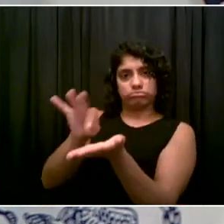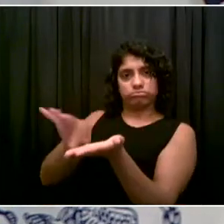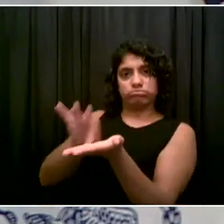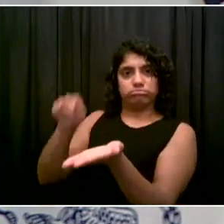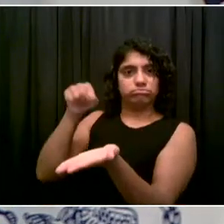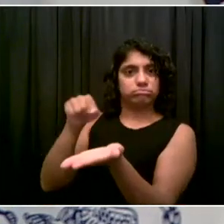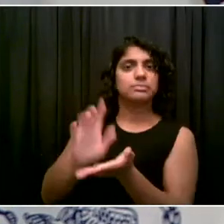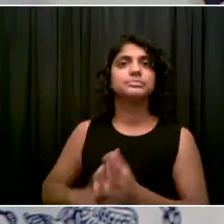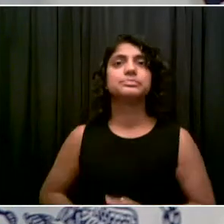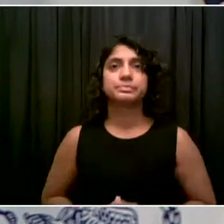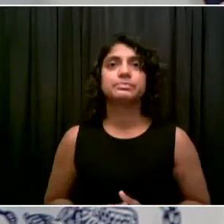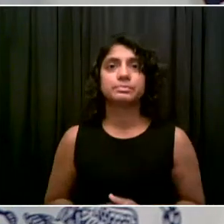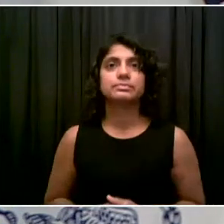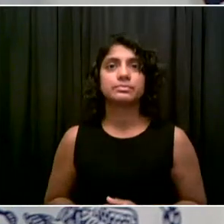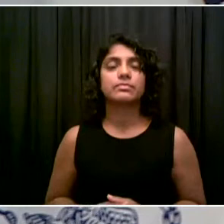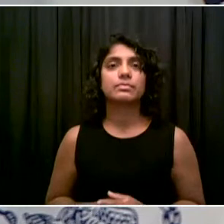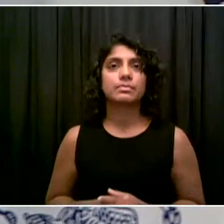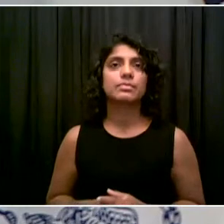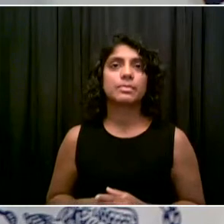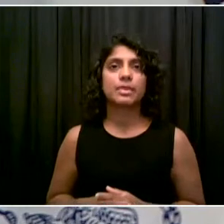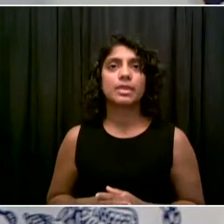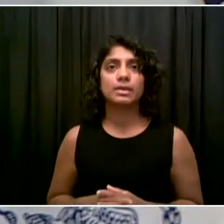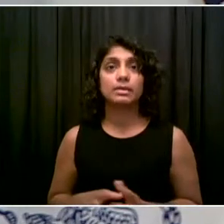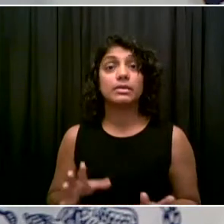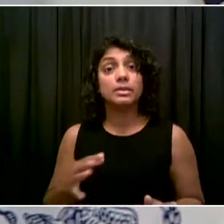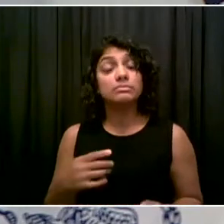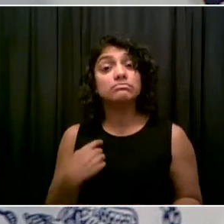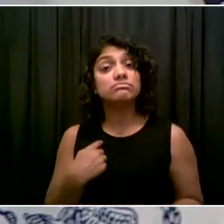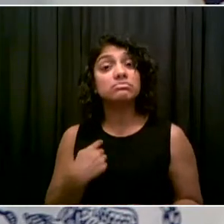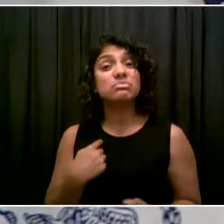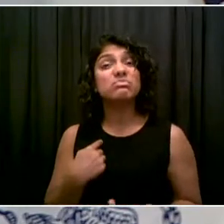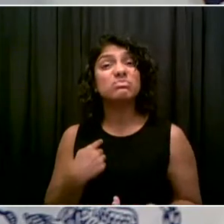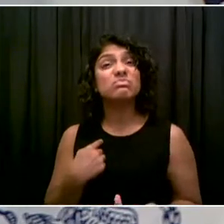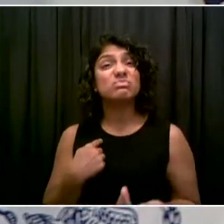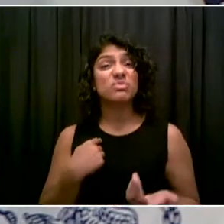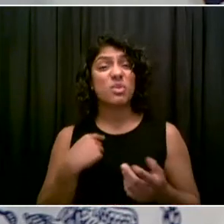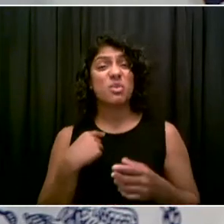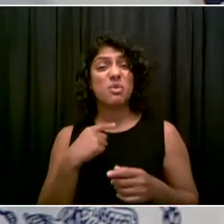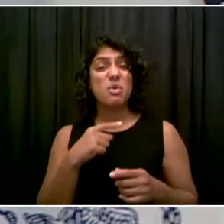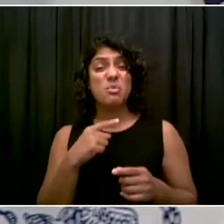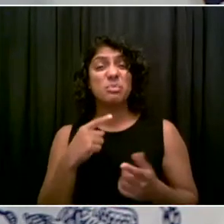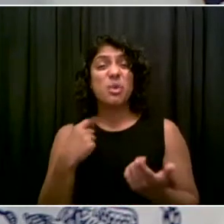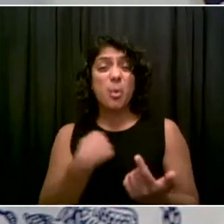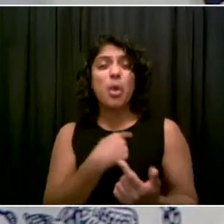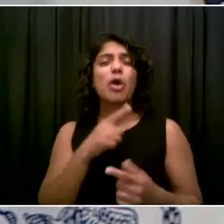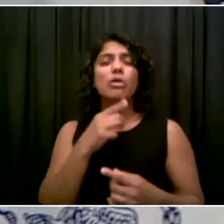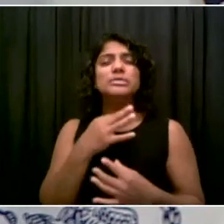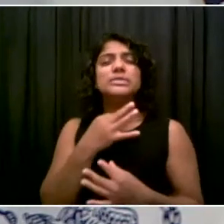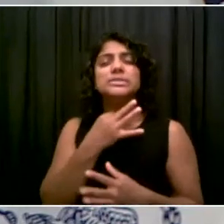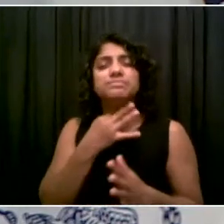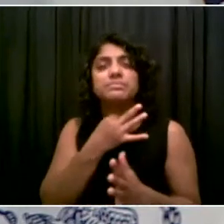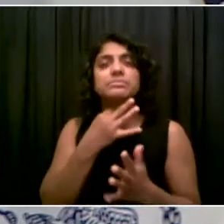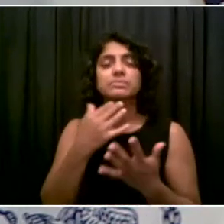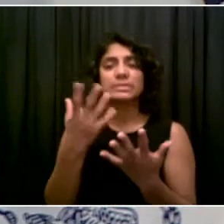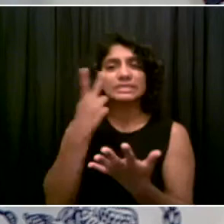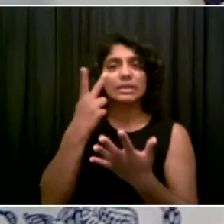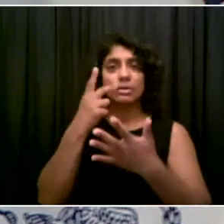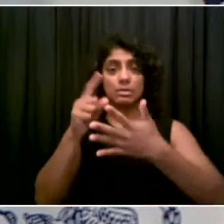ABSENTEE BALLOTS WE WILL GET A SENSE OF WHO THE WINNER IS AND ATWH TE HVTIONG